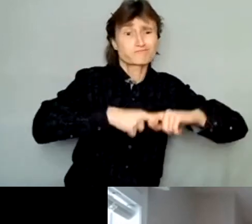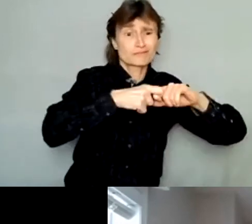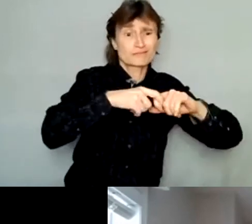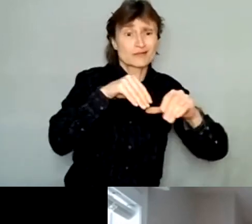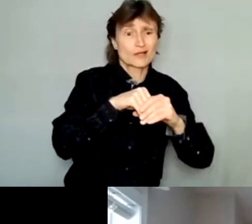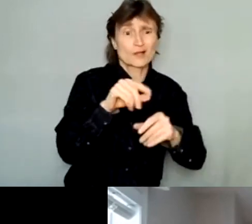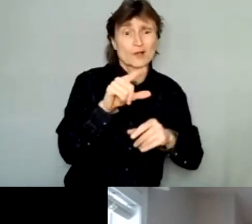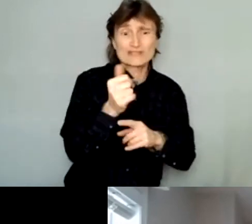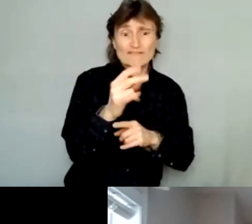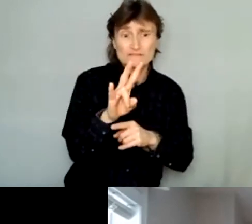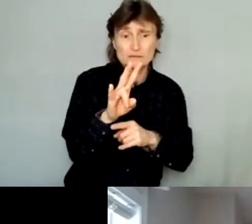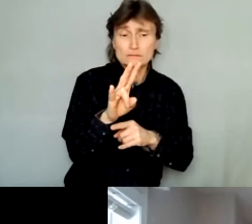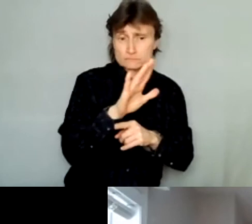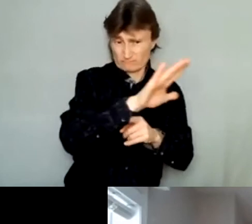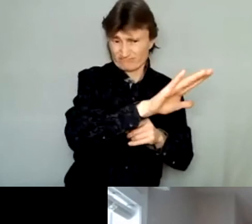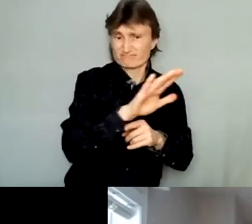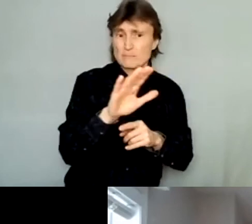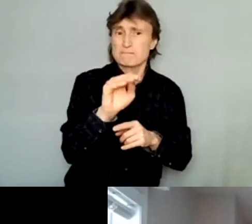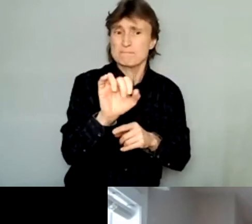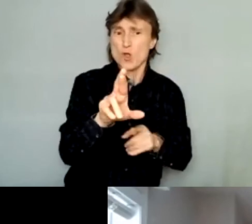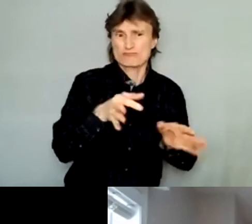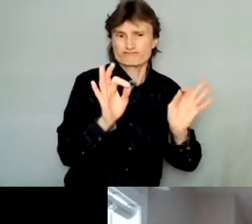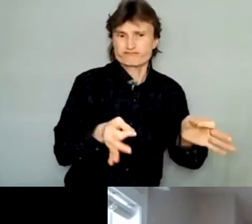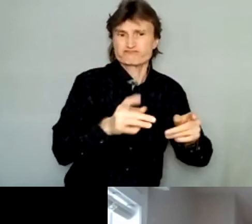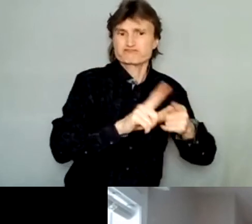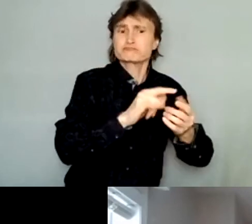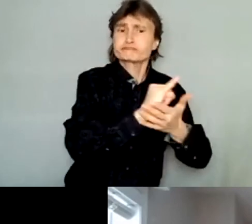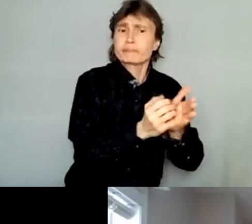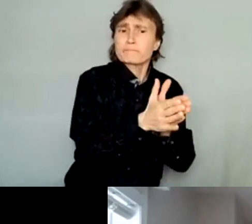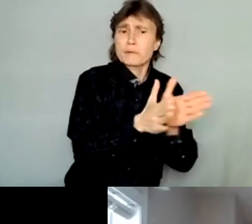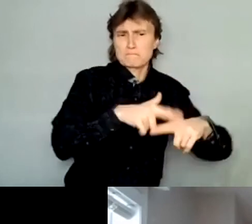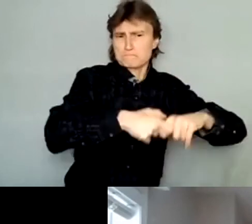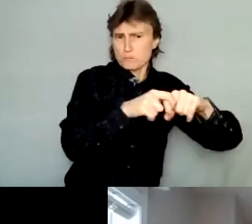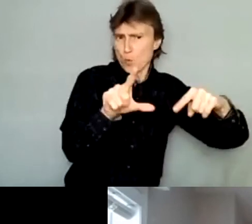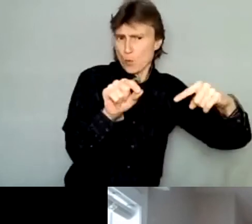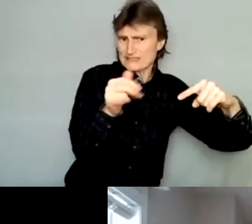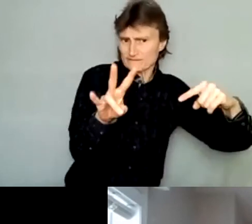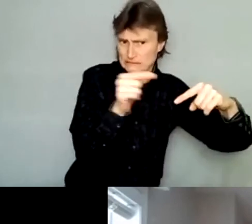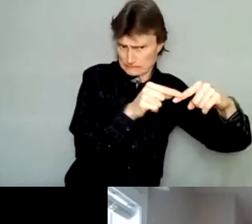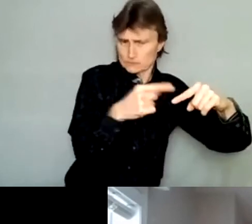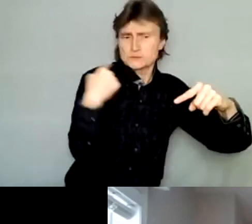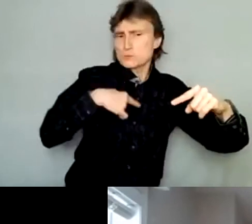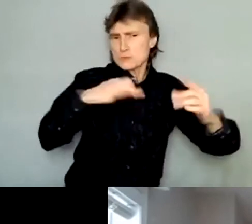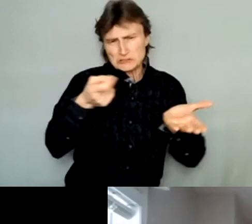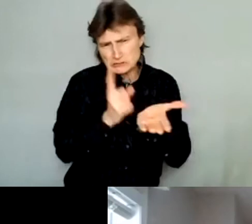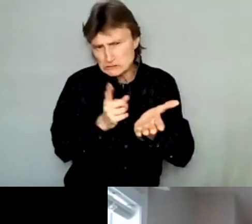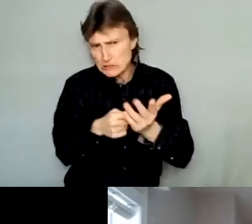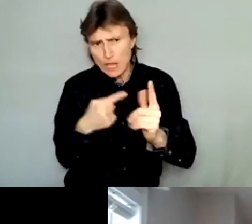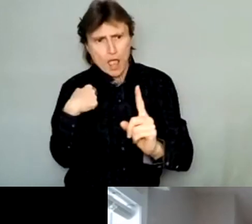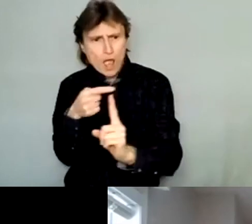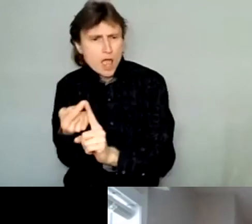And we will continue to either be led by the City during the interim period, some projects